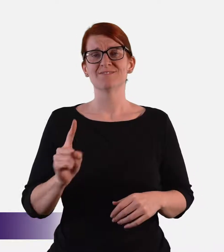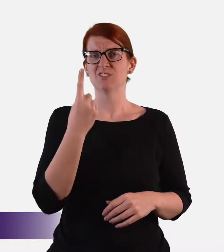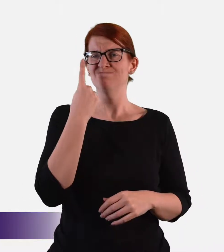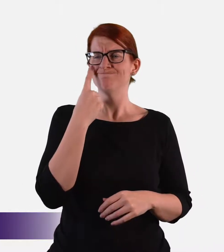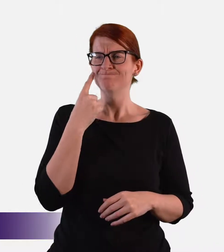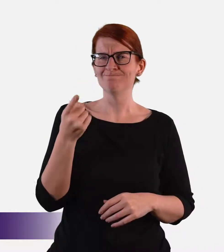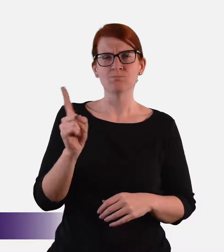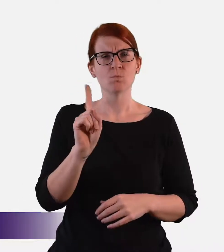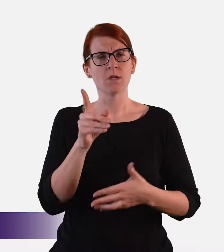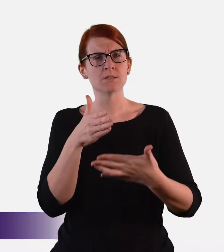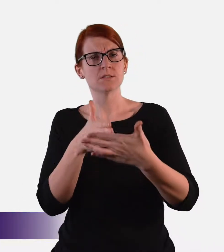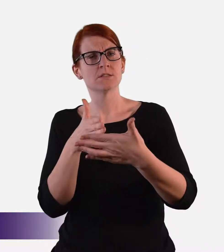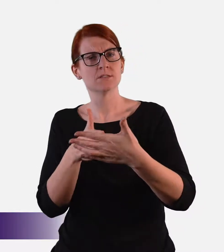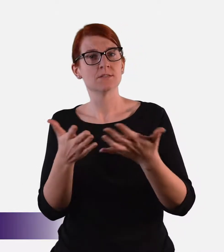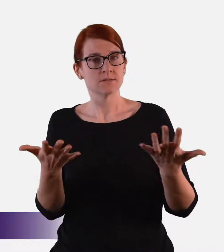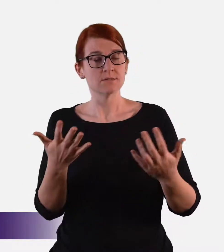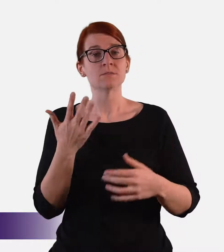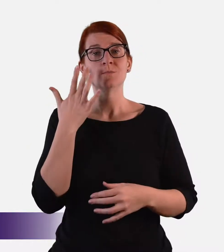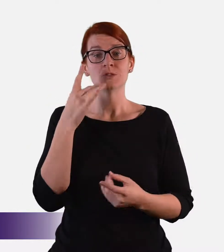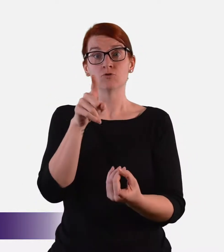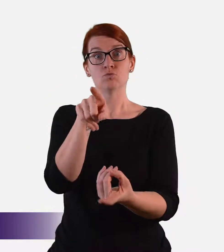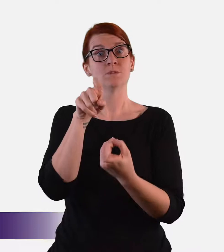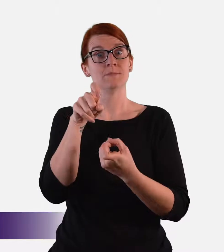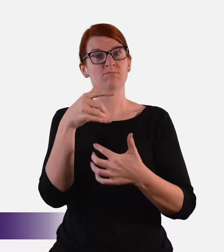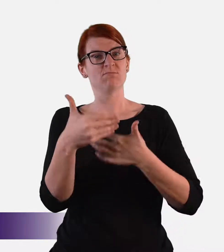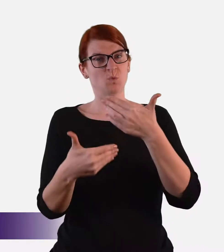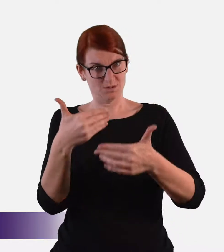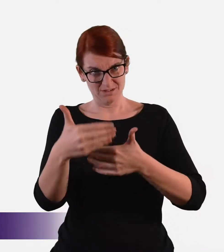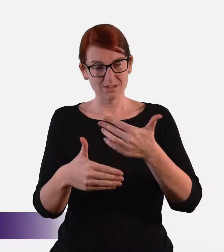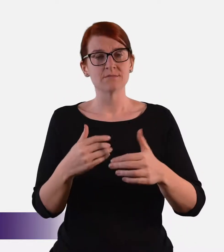These barriers first become apparent in the recruitment process,